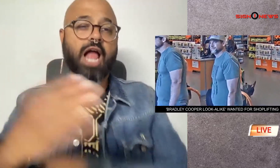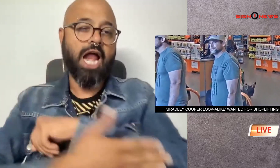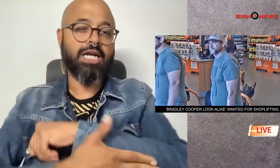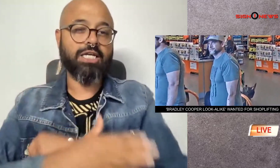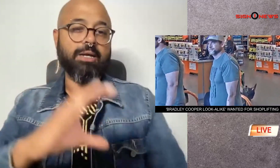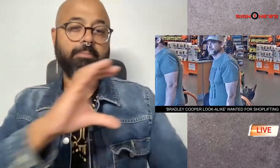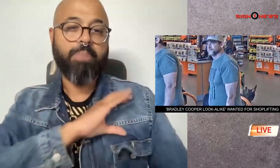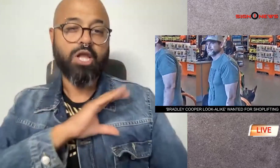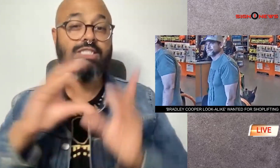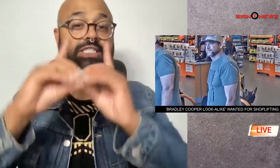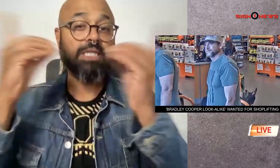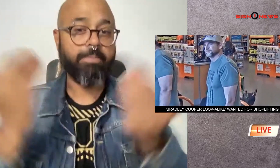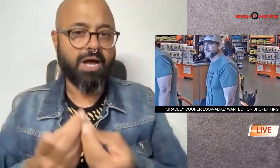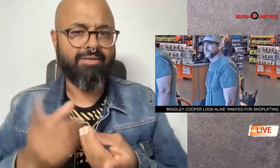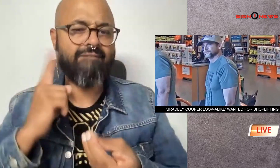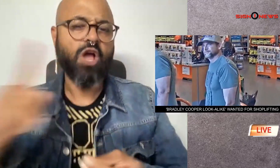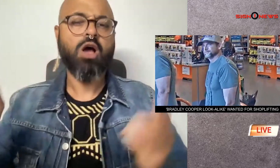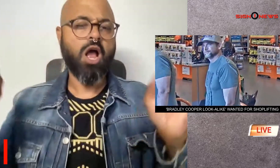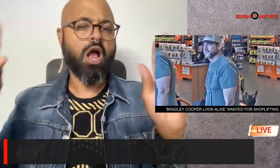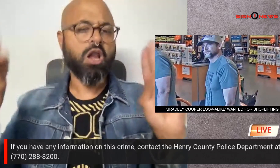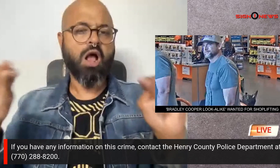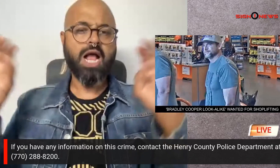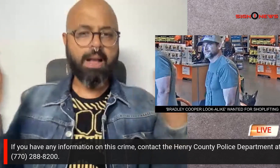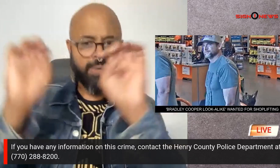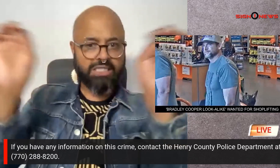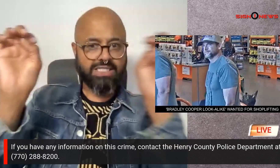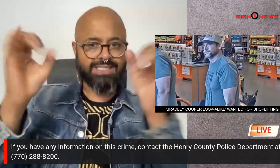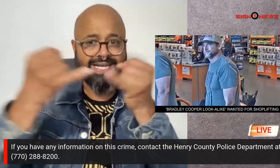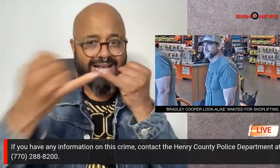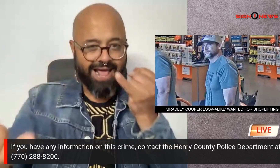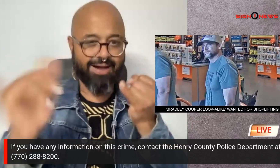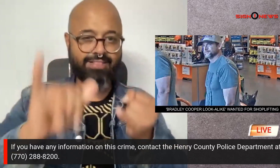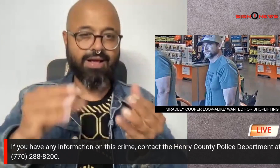Henry County Police Department's nonemergency line at this number